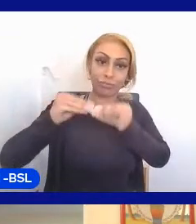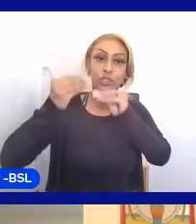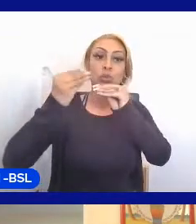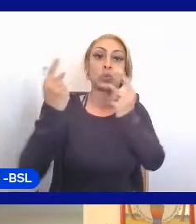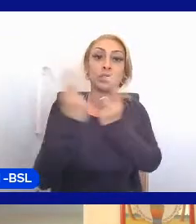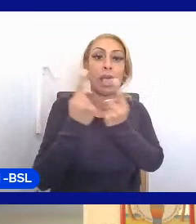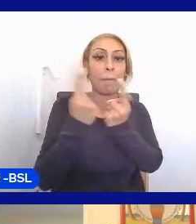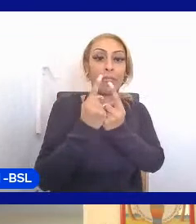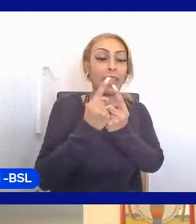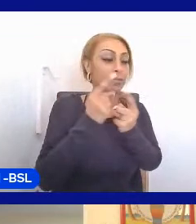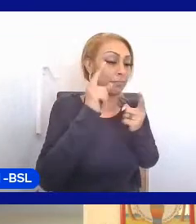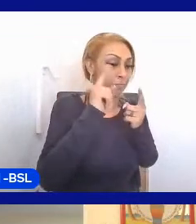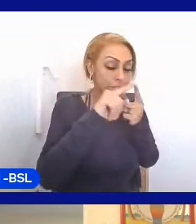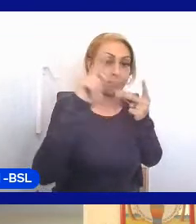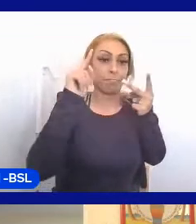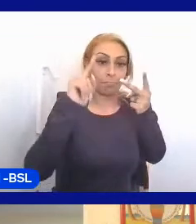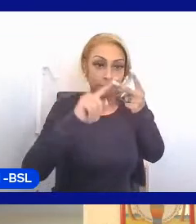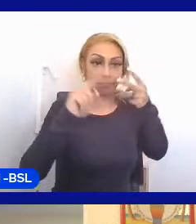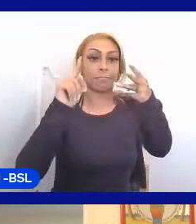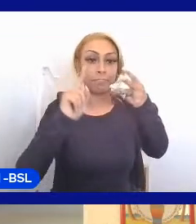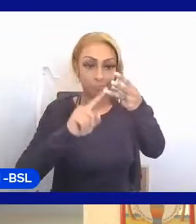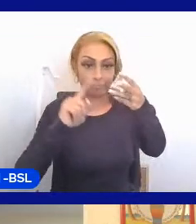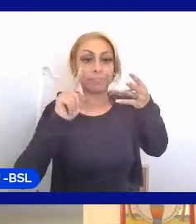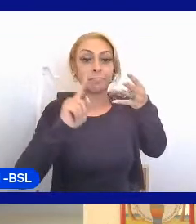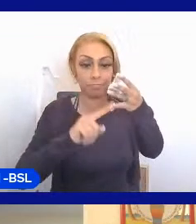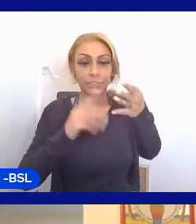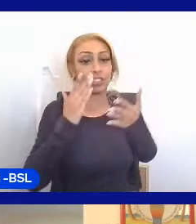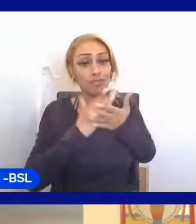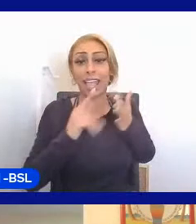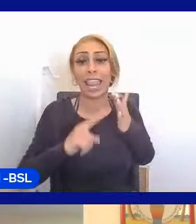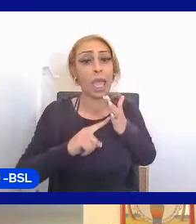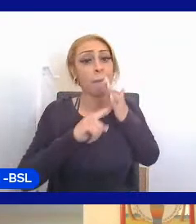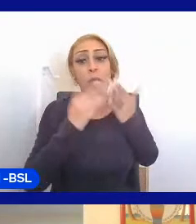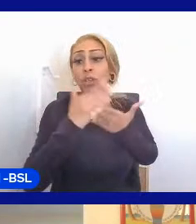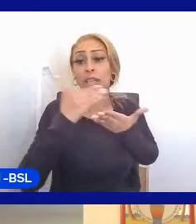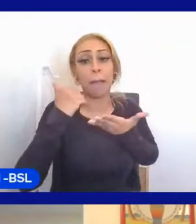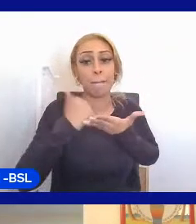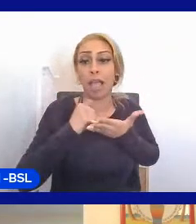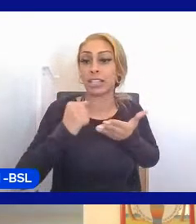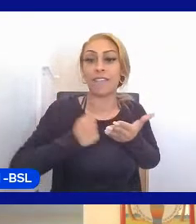feedback of the class. We are looking at the various ways that will